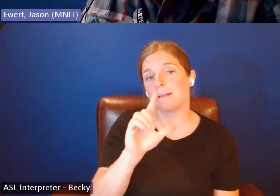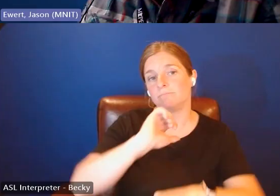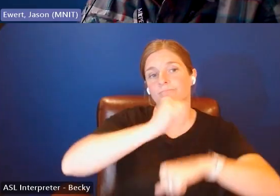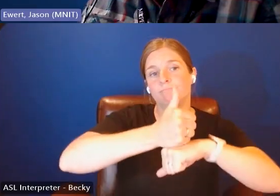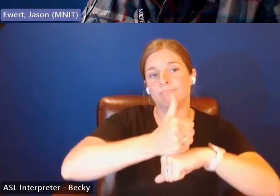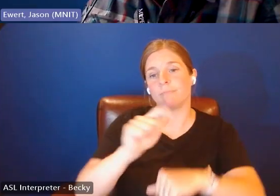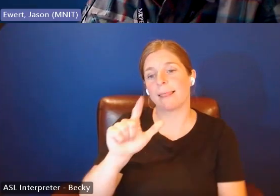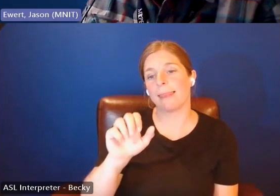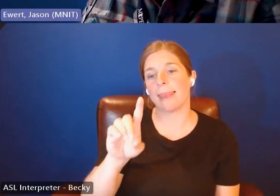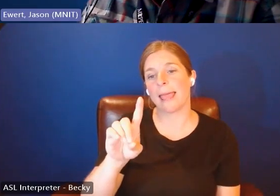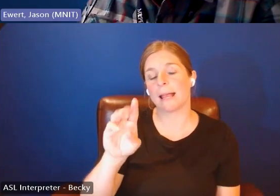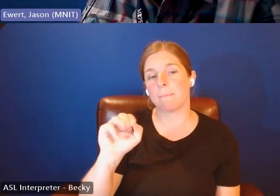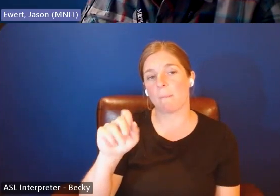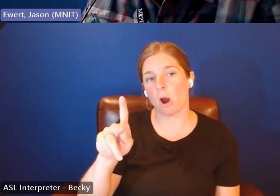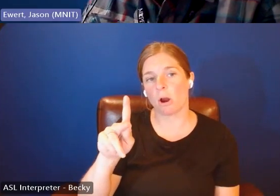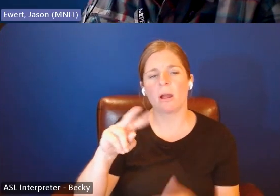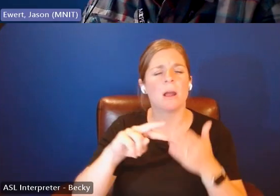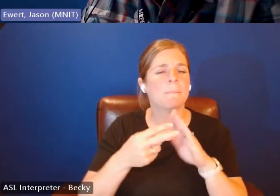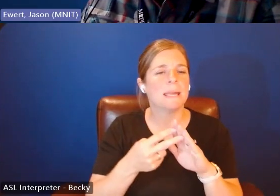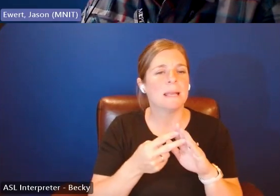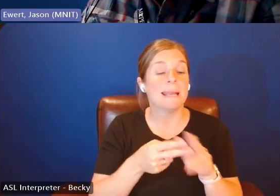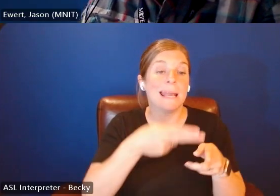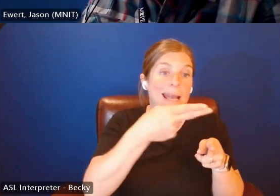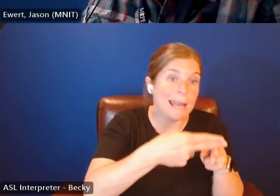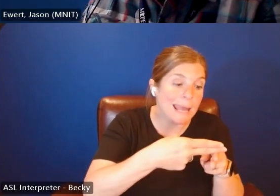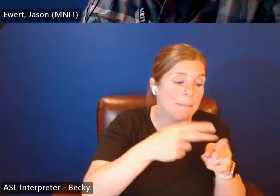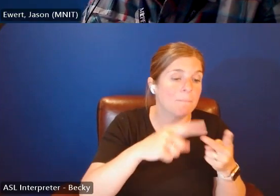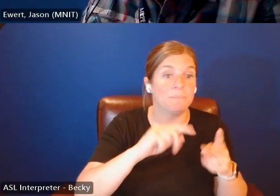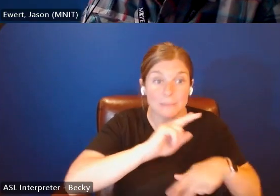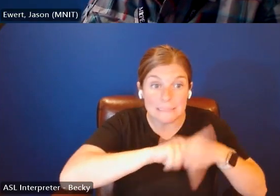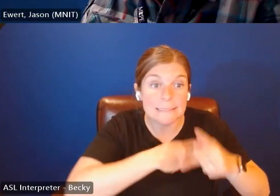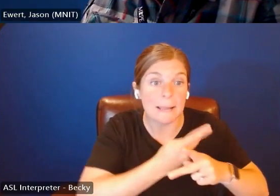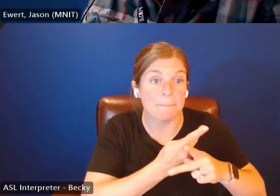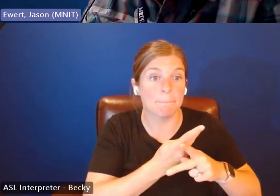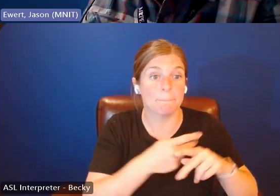So that's name and type and shape.